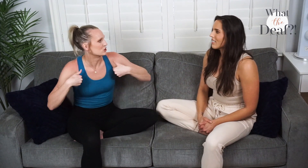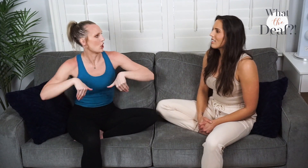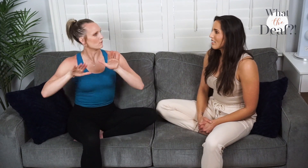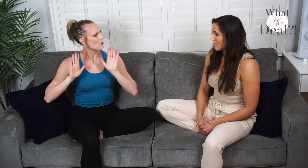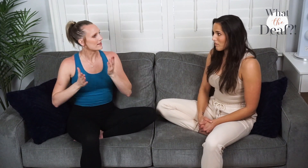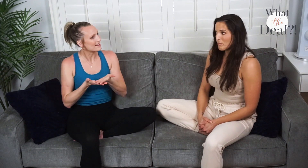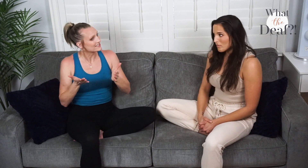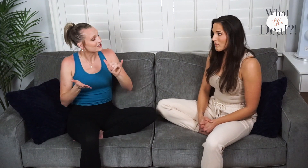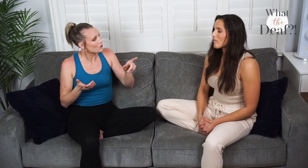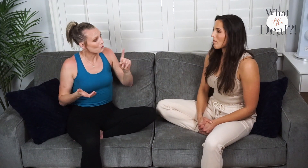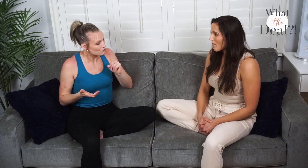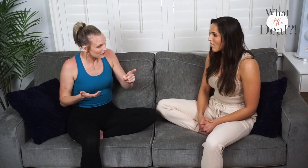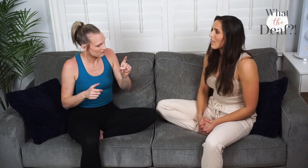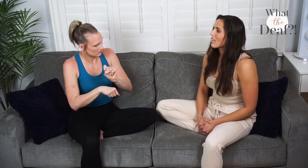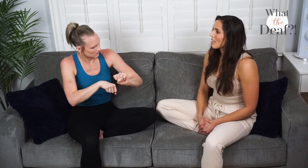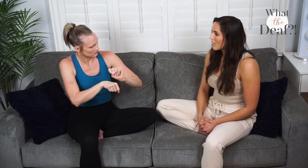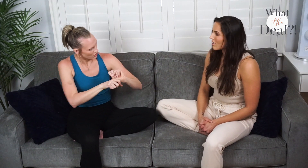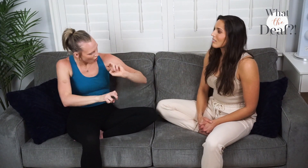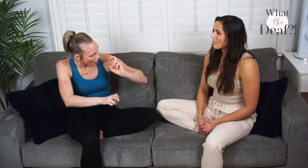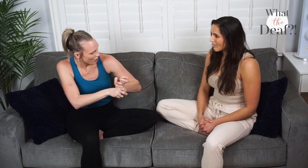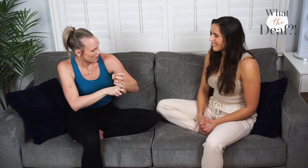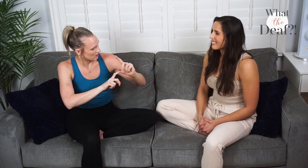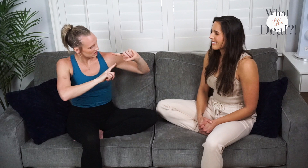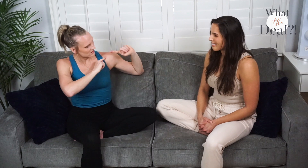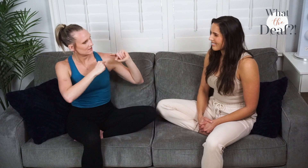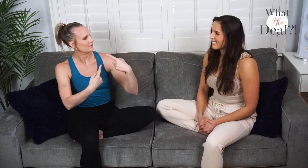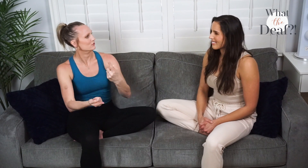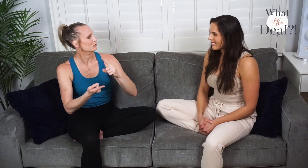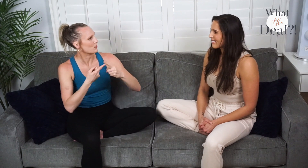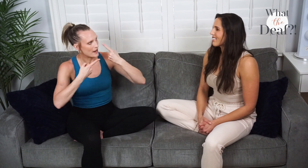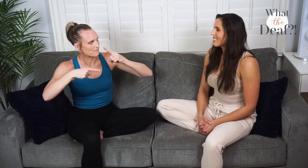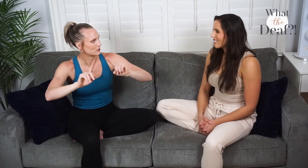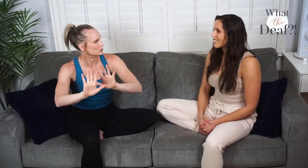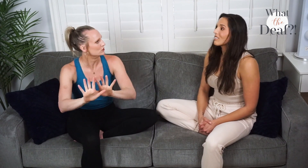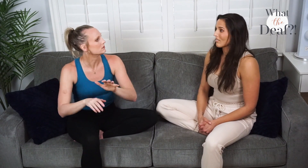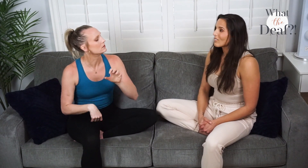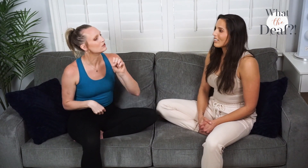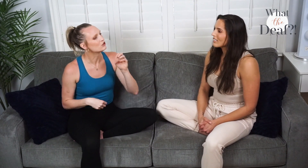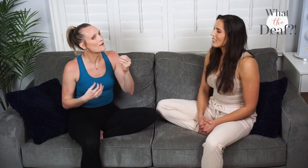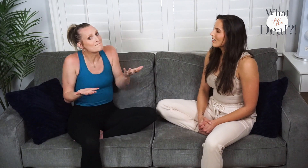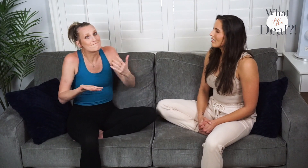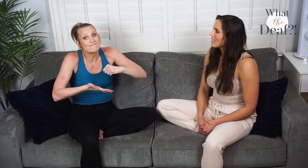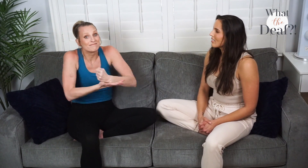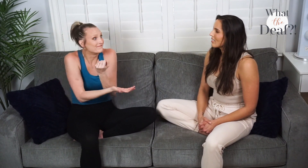you didn’t give up things that you have worked so hard to accomplish in your life.